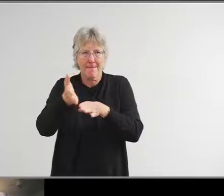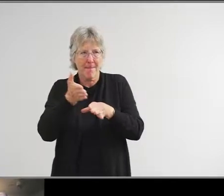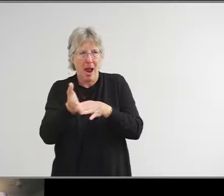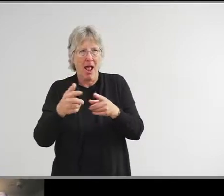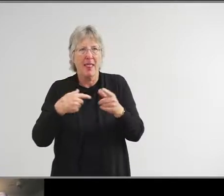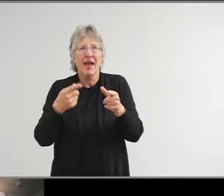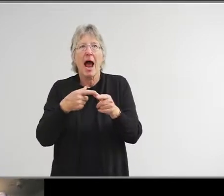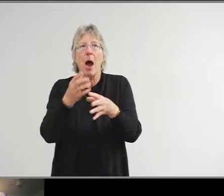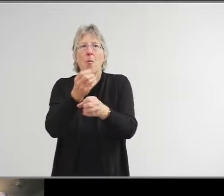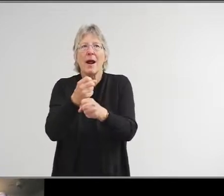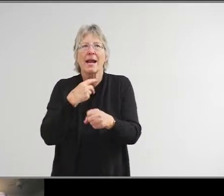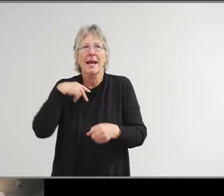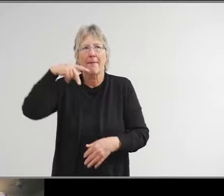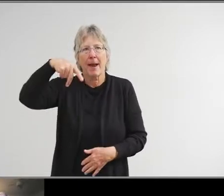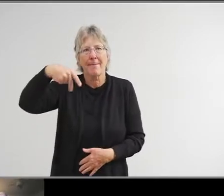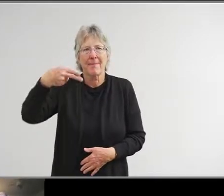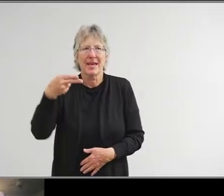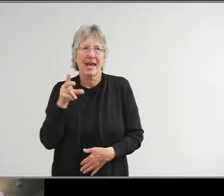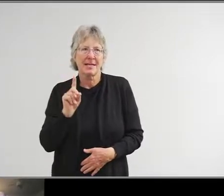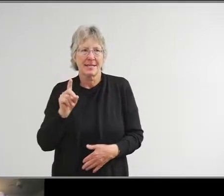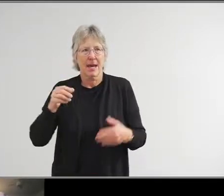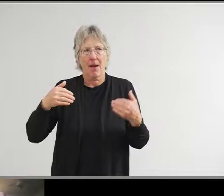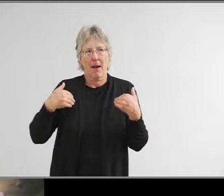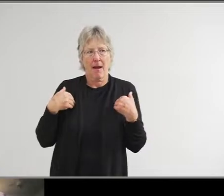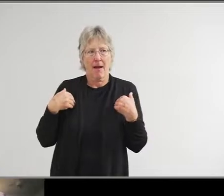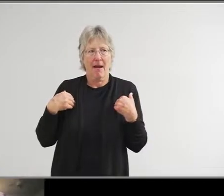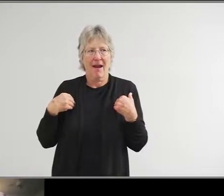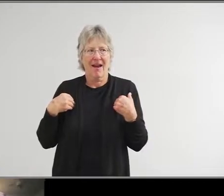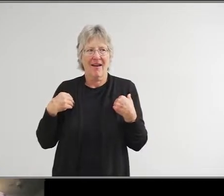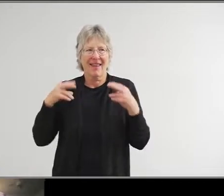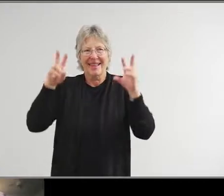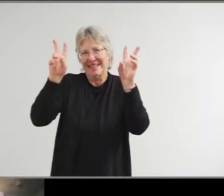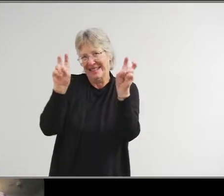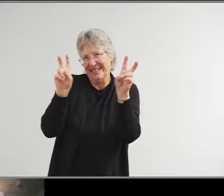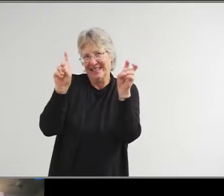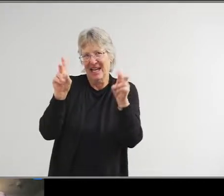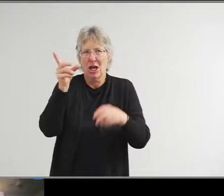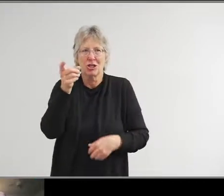in order to have the doctor title and psychologist.